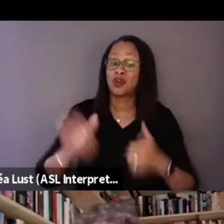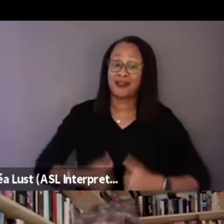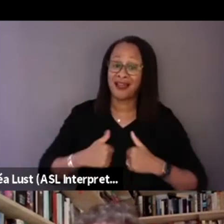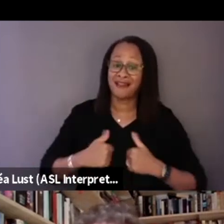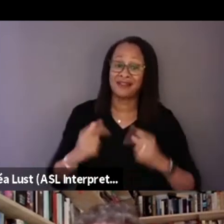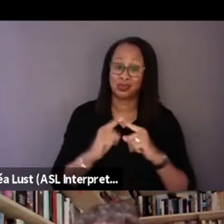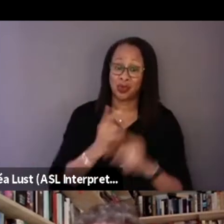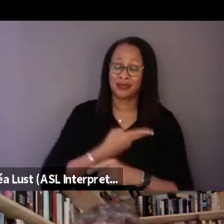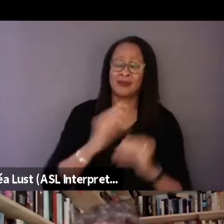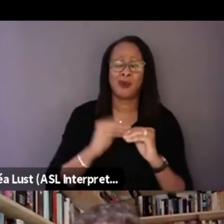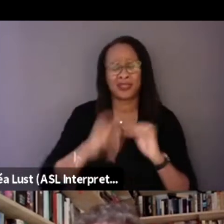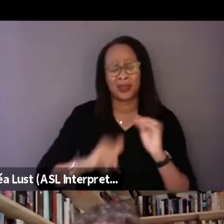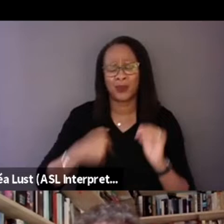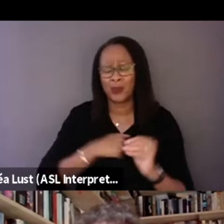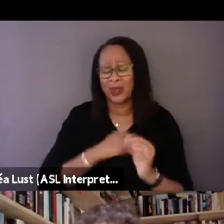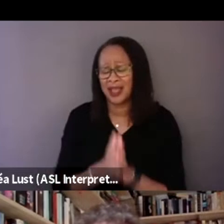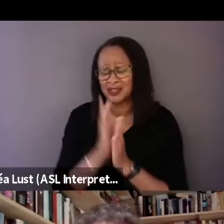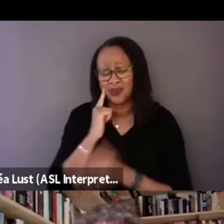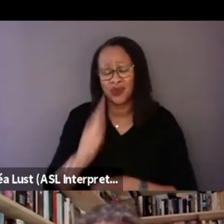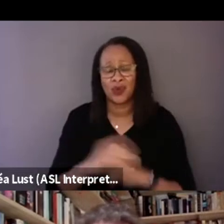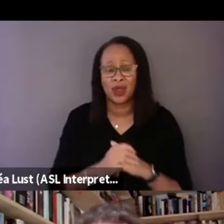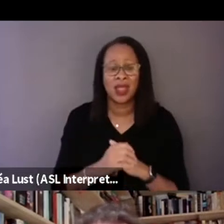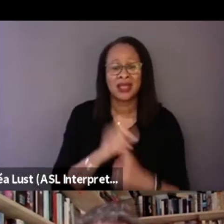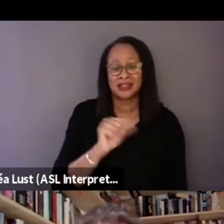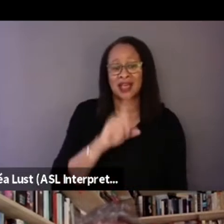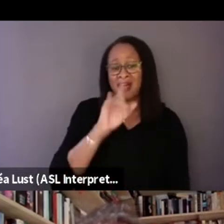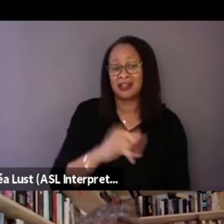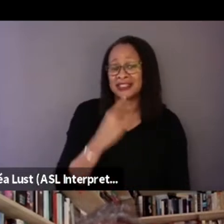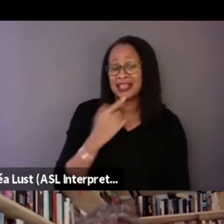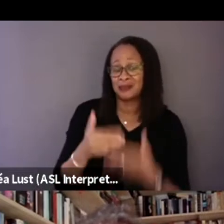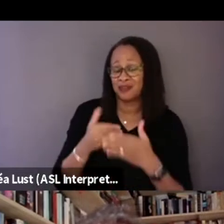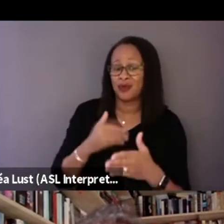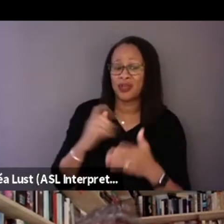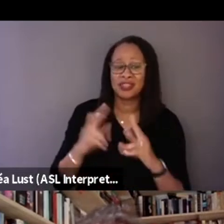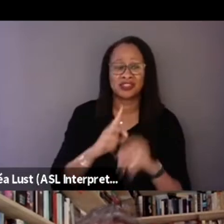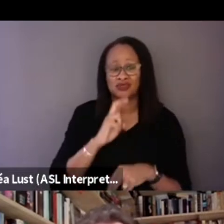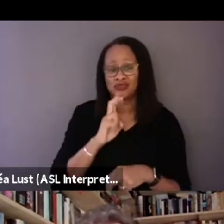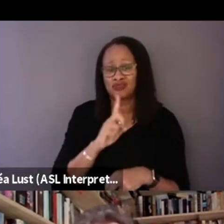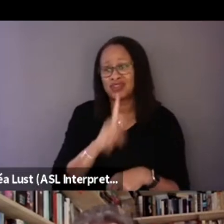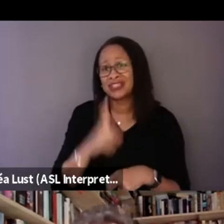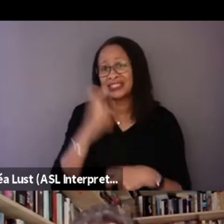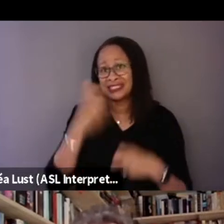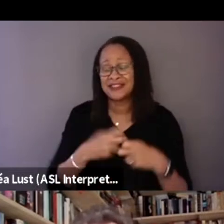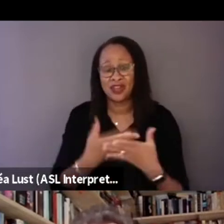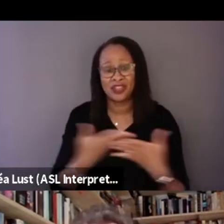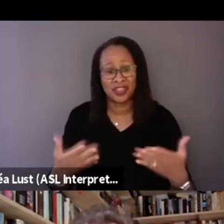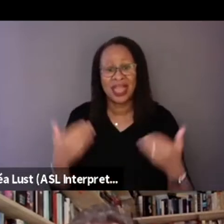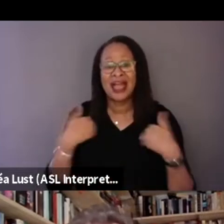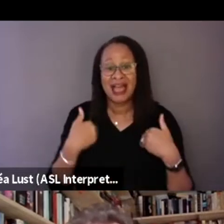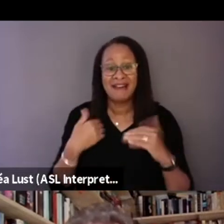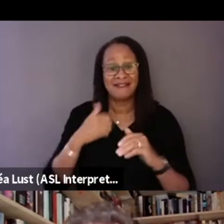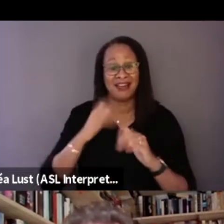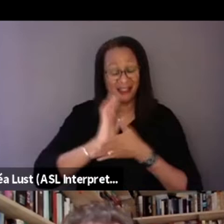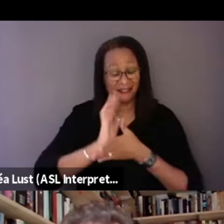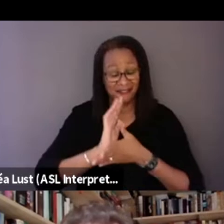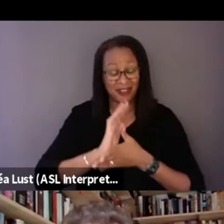and I think as Ady alluded to earlier, that's a really difficult thing to have a film crew follow you around,